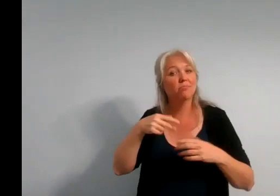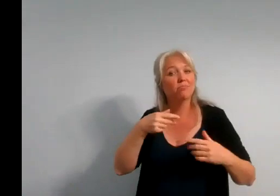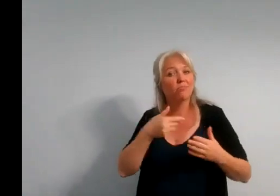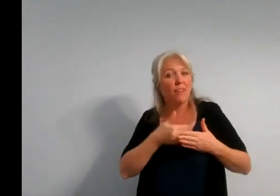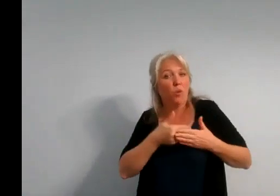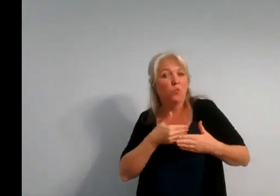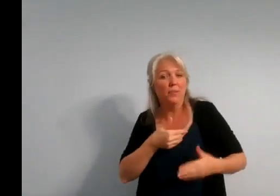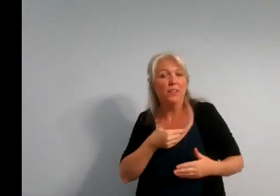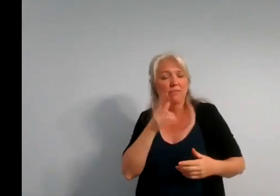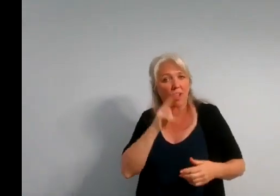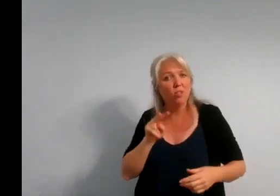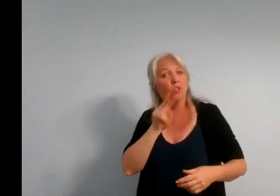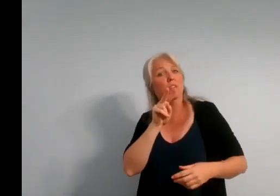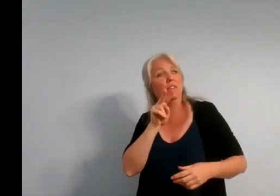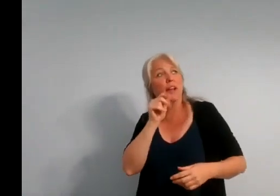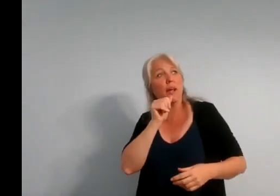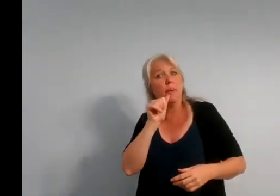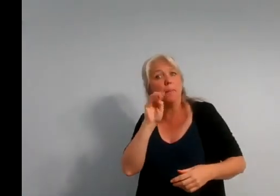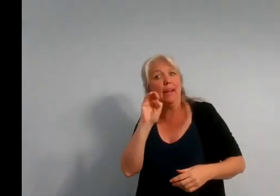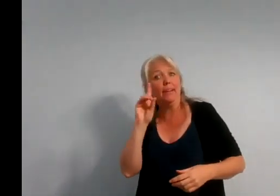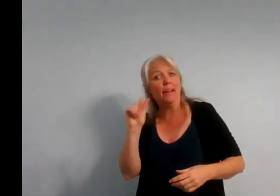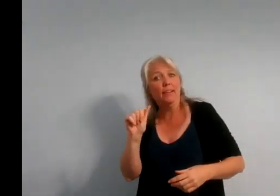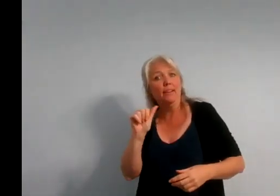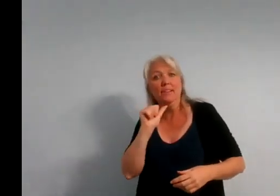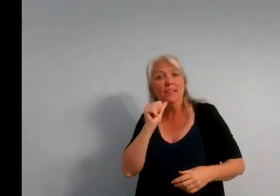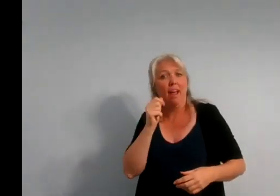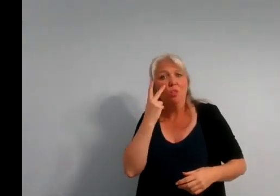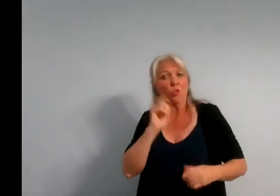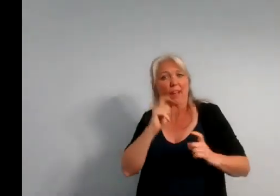and when I looked over at her, she didn’t look pinch-faced at all to me.